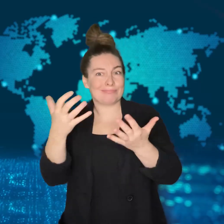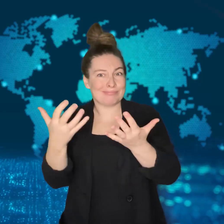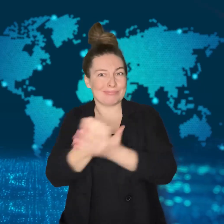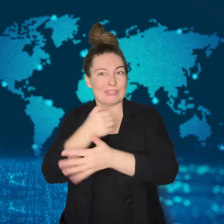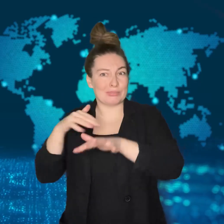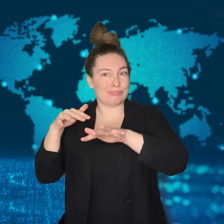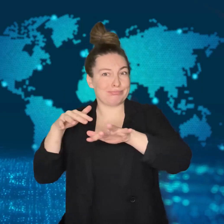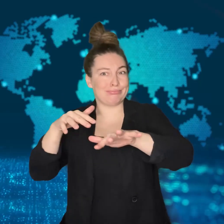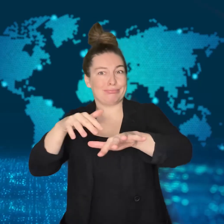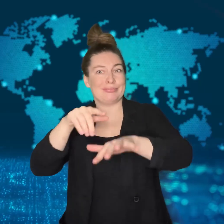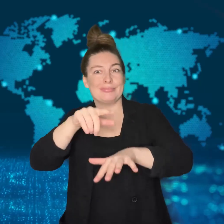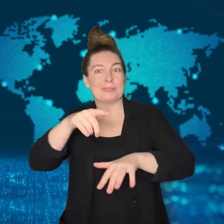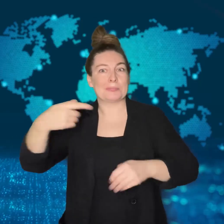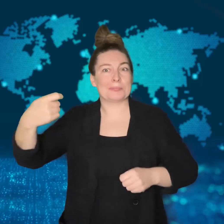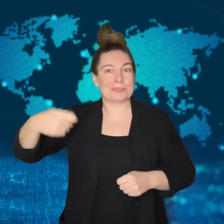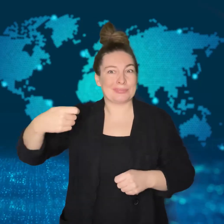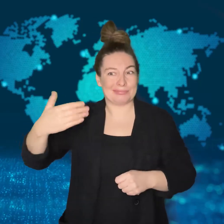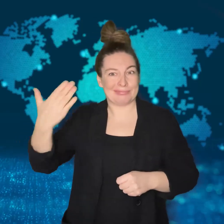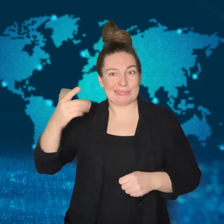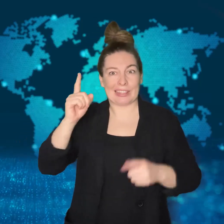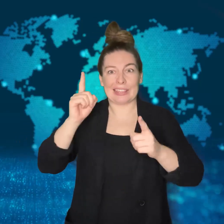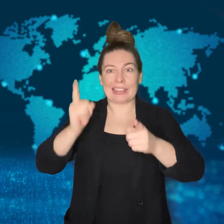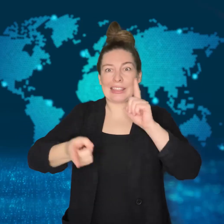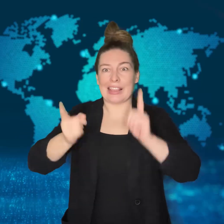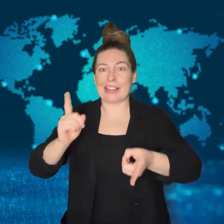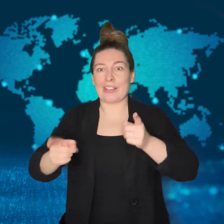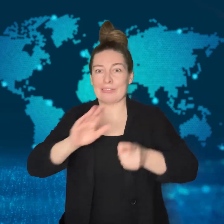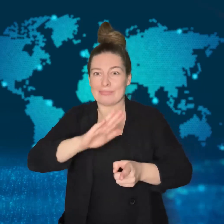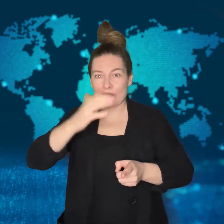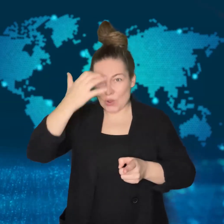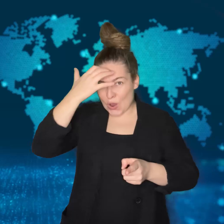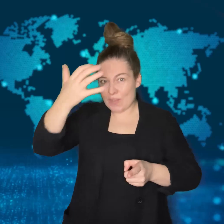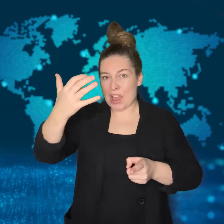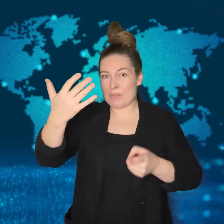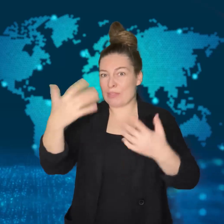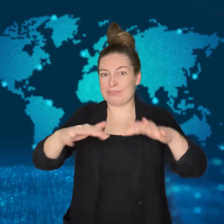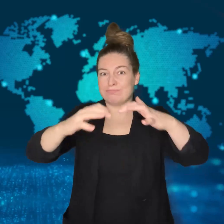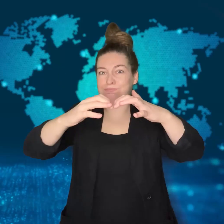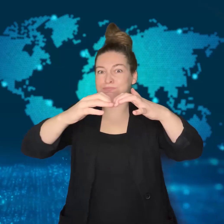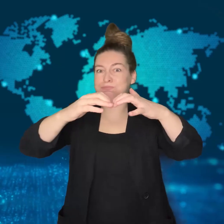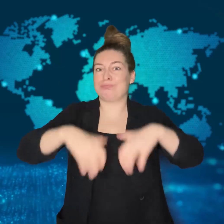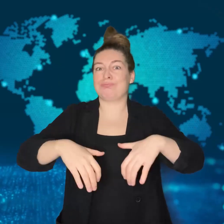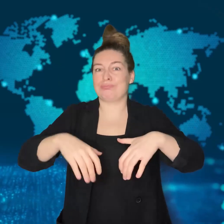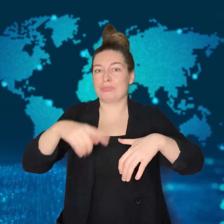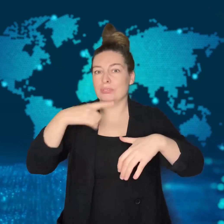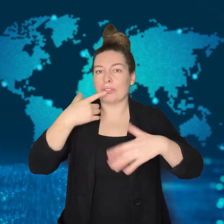the Islamic nation" on Sunday.